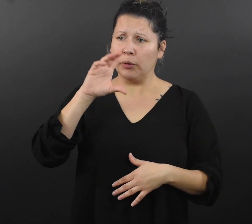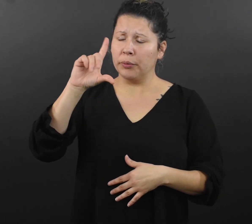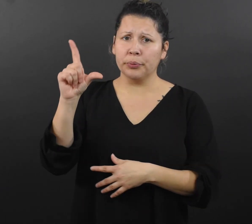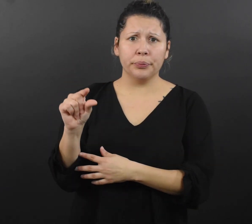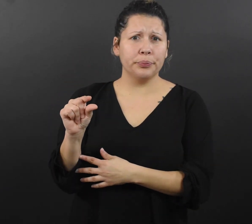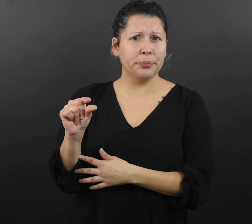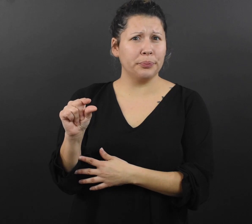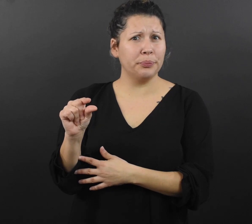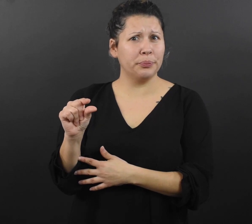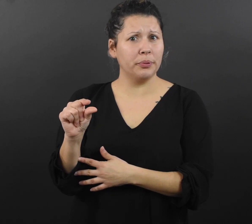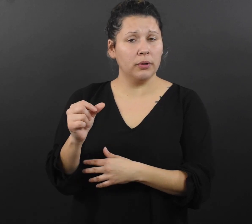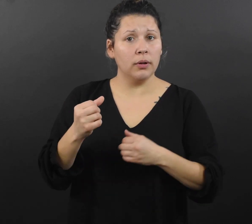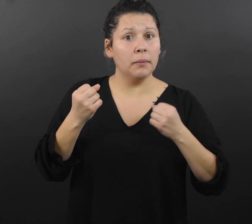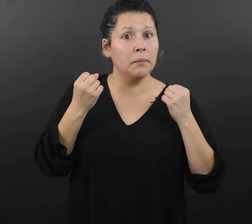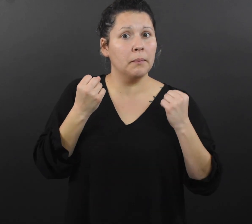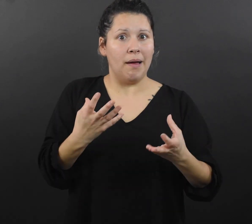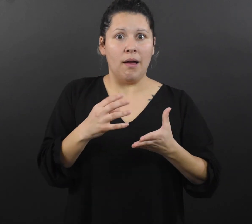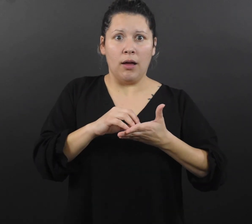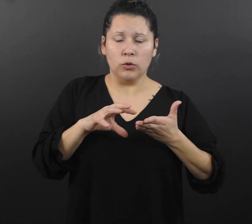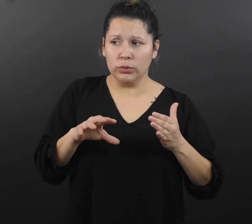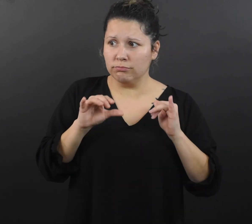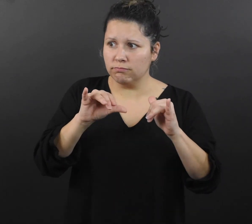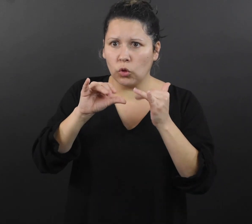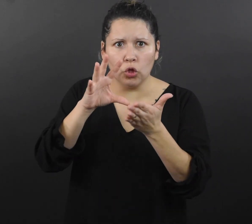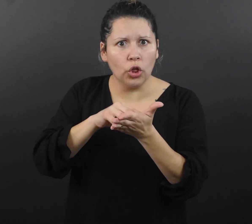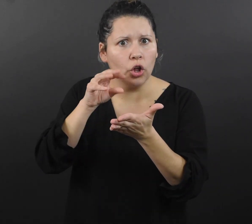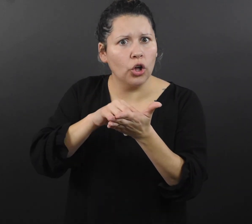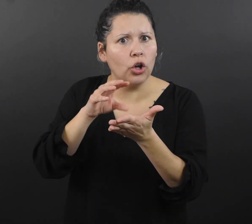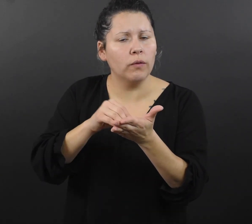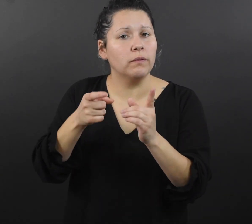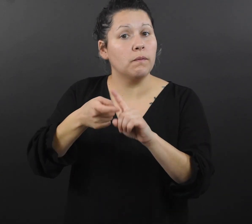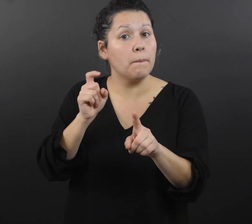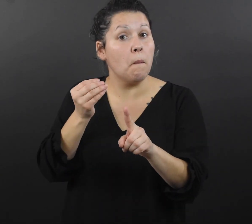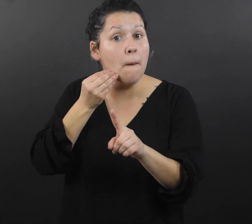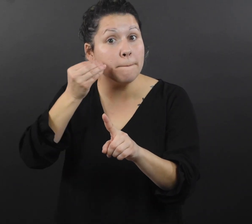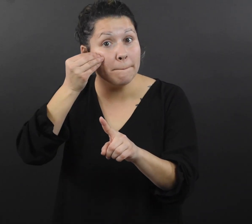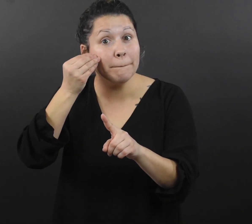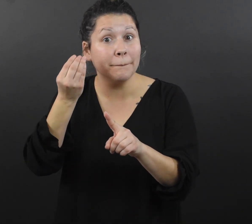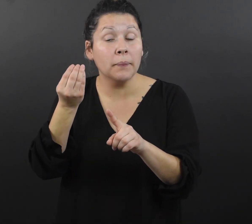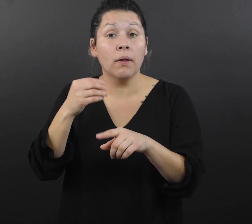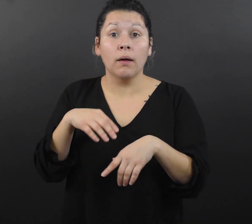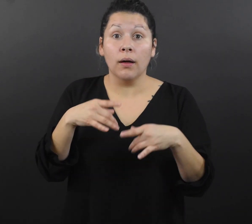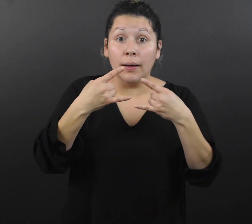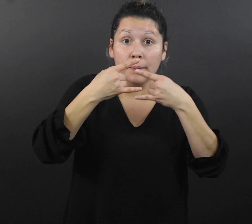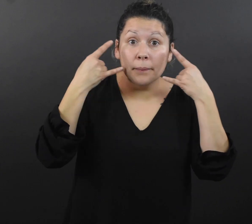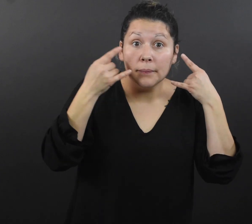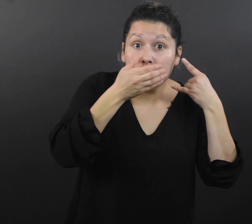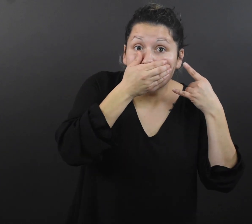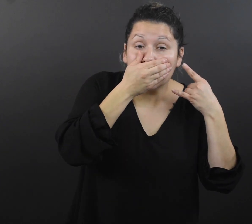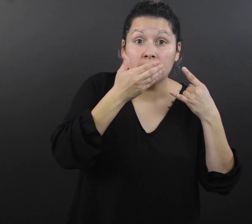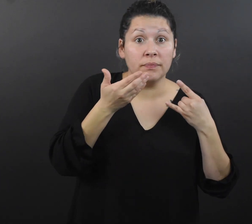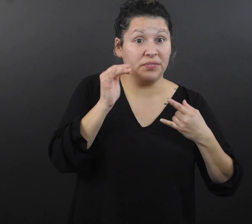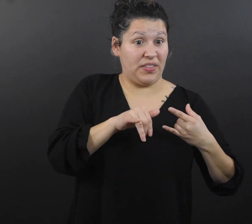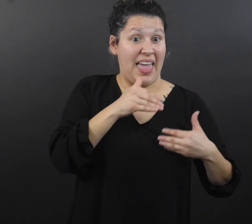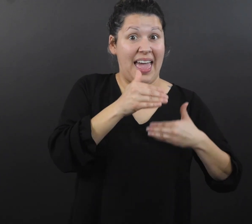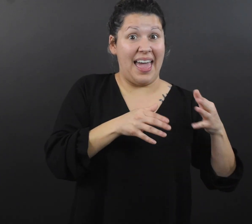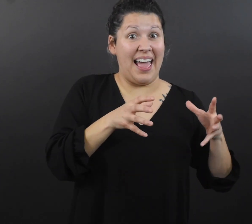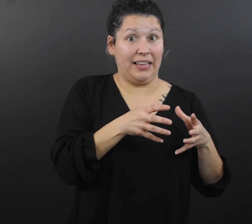as many students were learning from home and mask mandates were in effect.